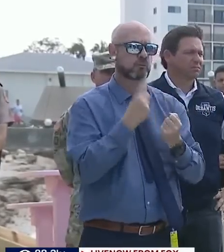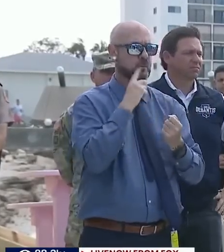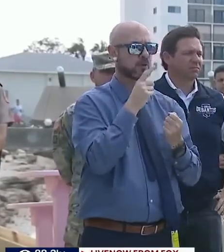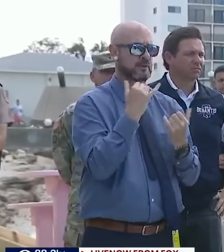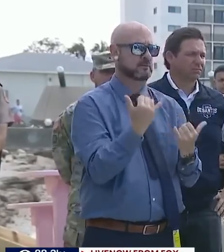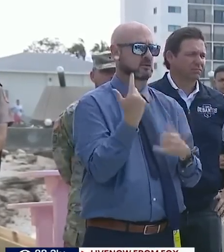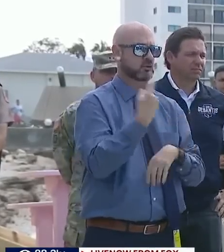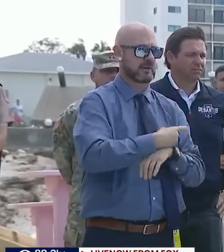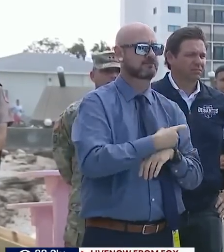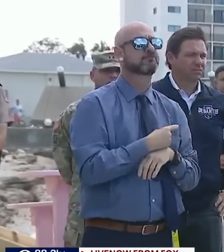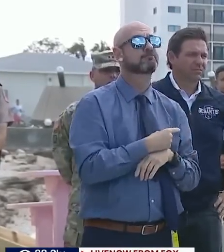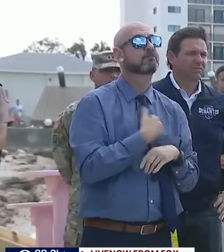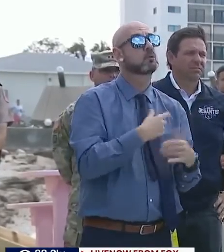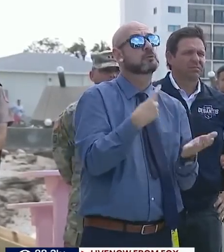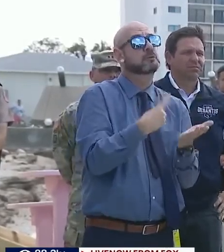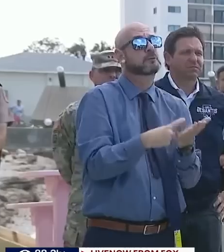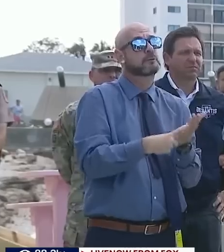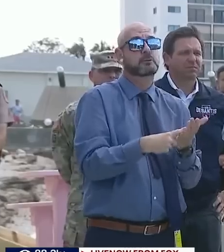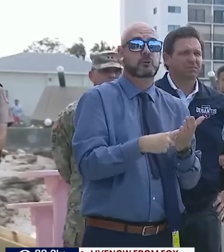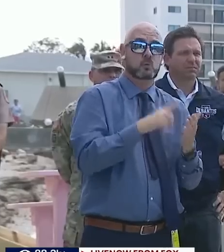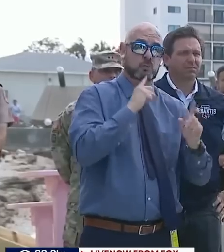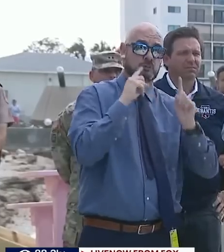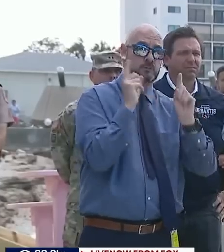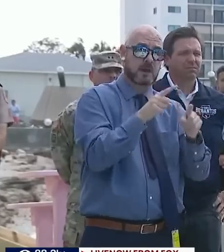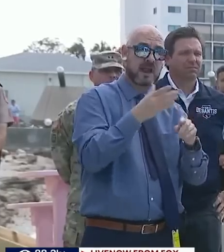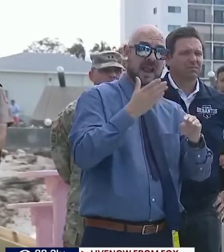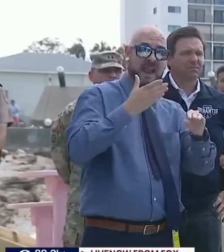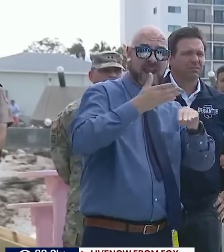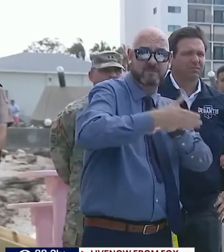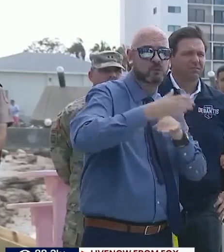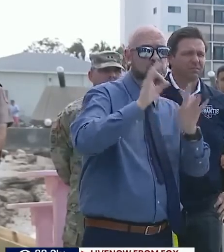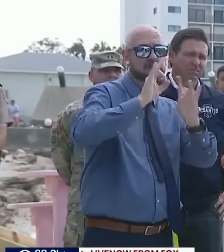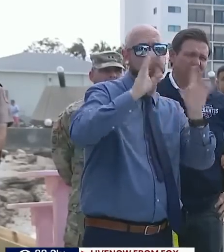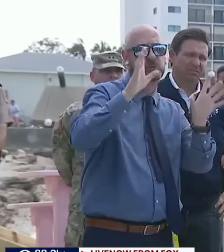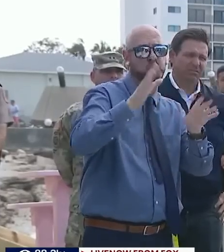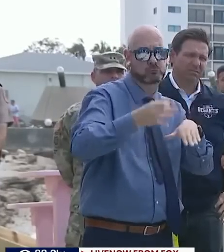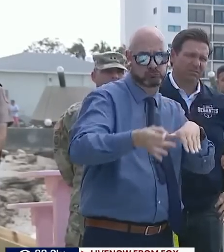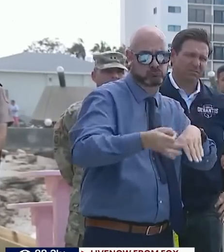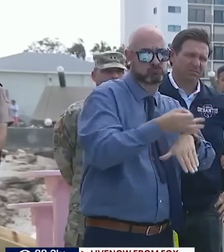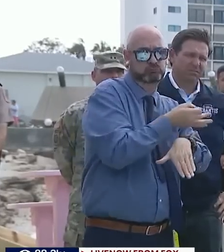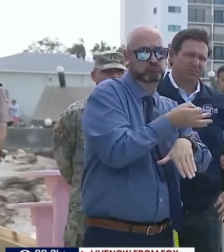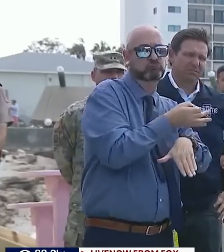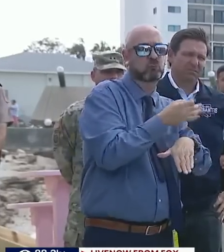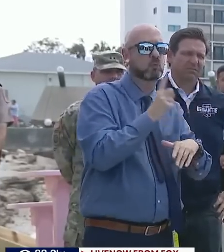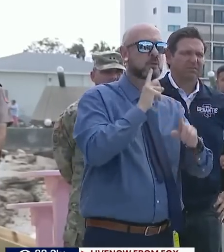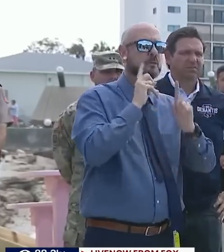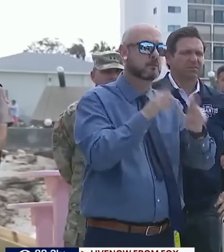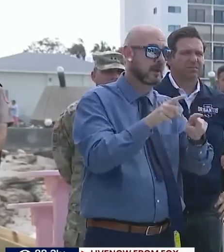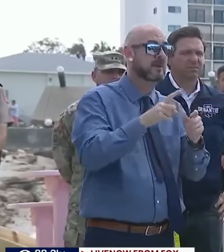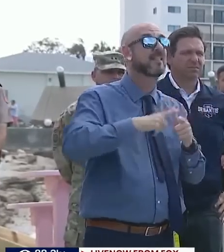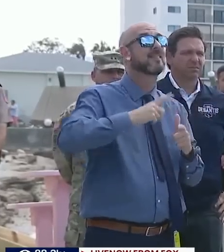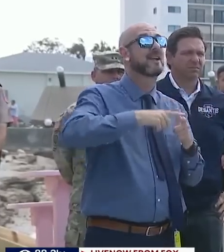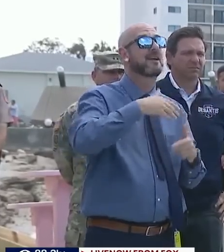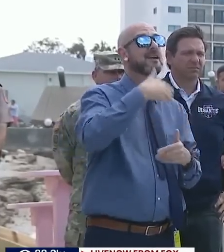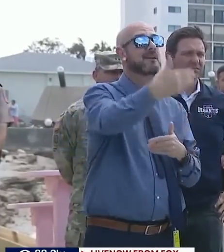out here. Helping you recover. in the coming days. Some things that I want to talk about is we start to get into the